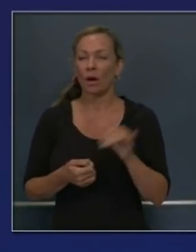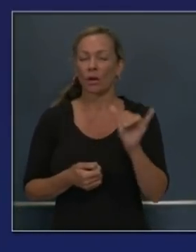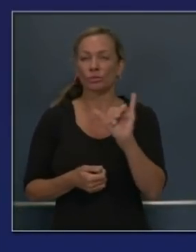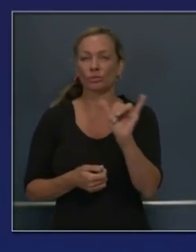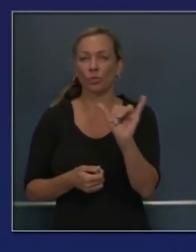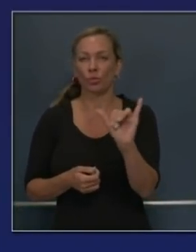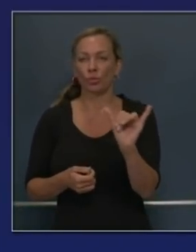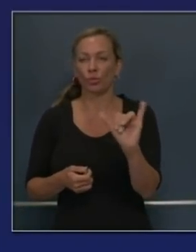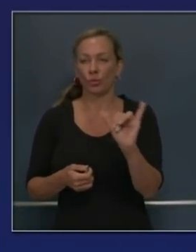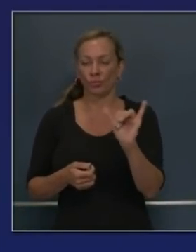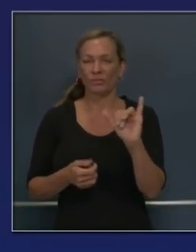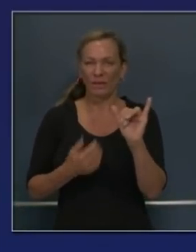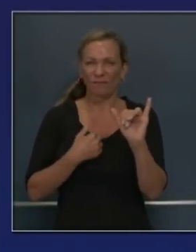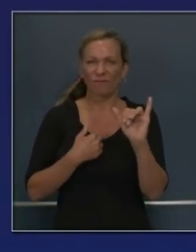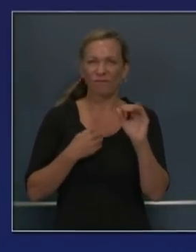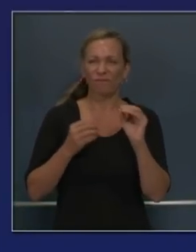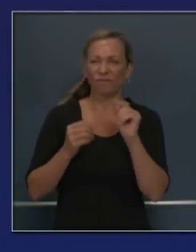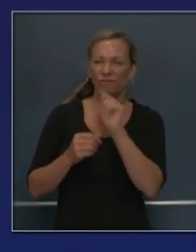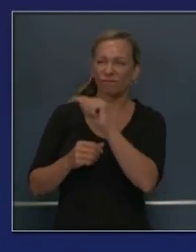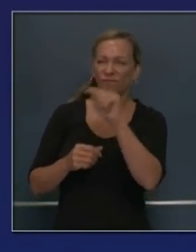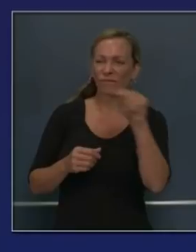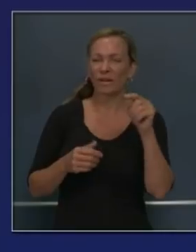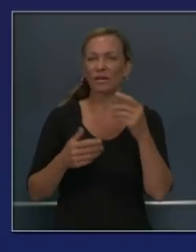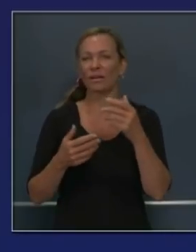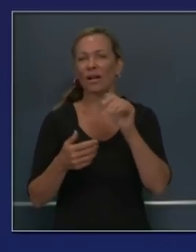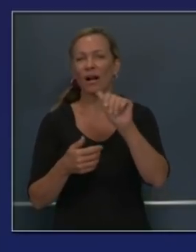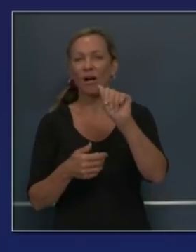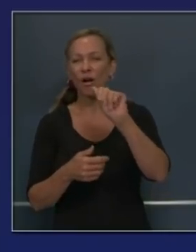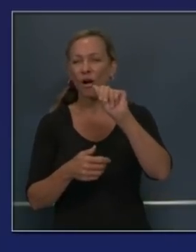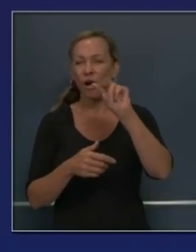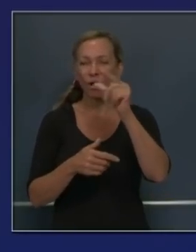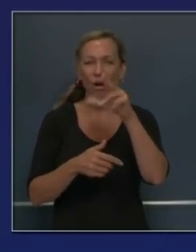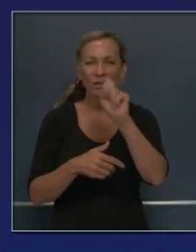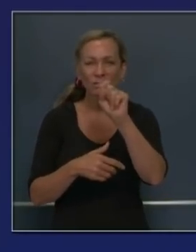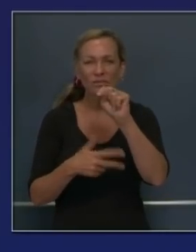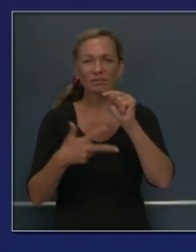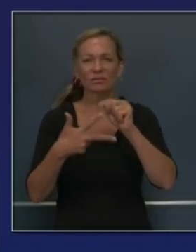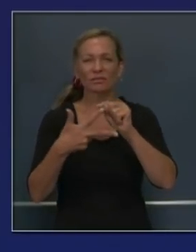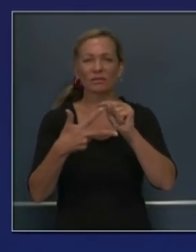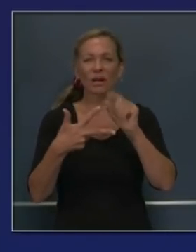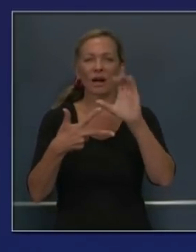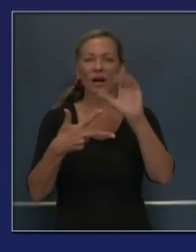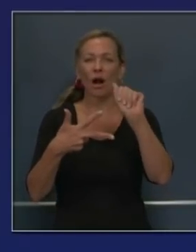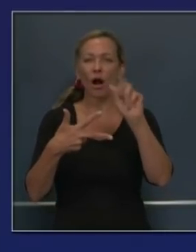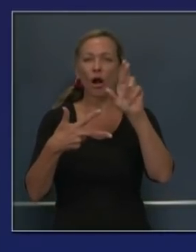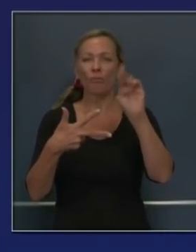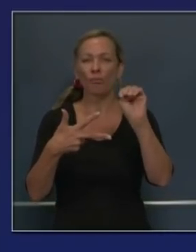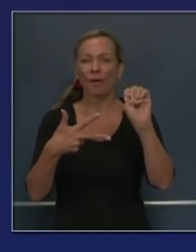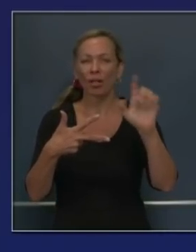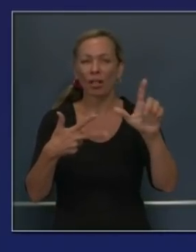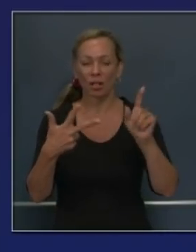MORNING. WE ARE ALSO BATTLING FIRES THAT